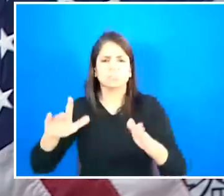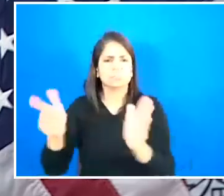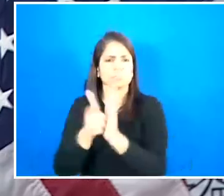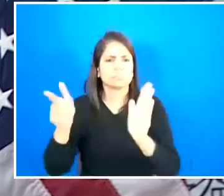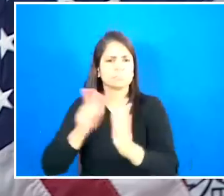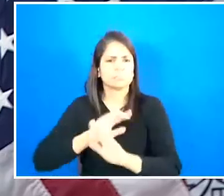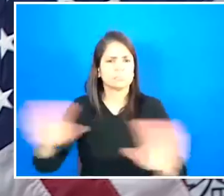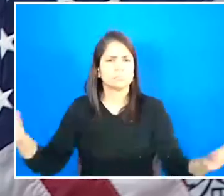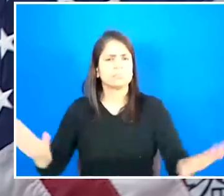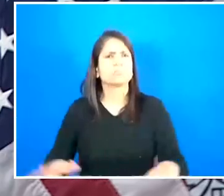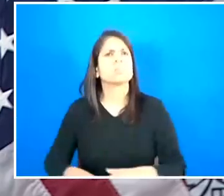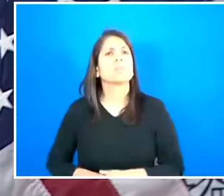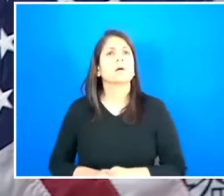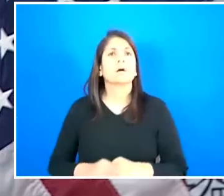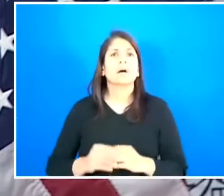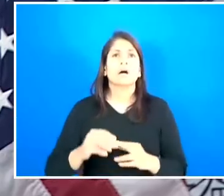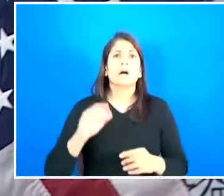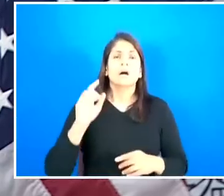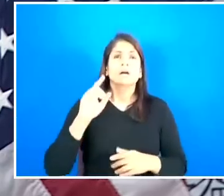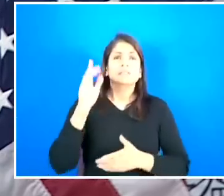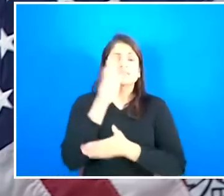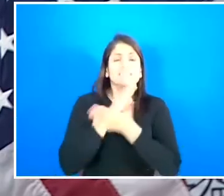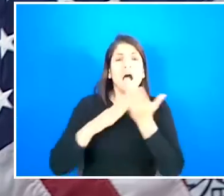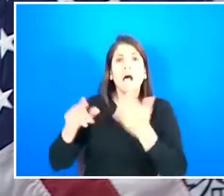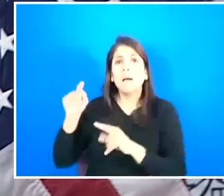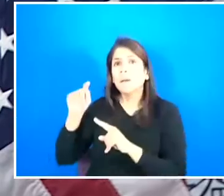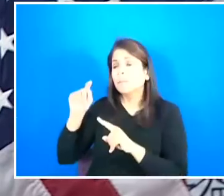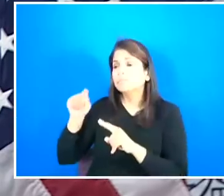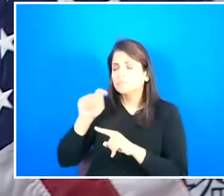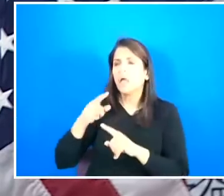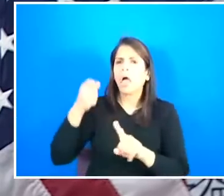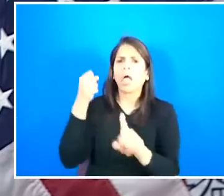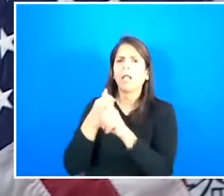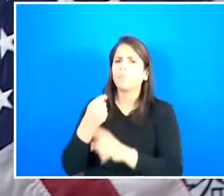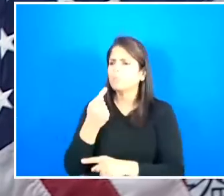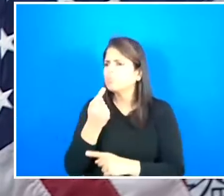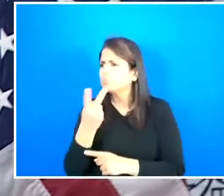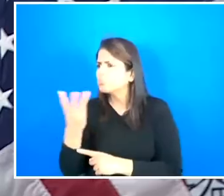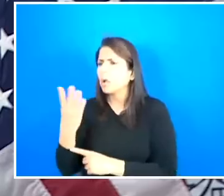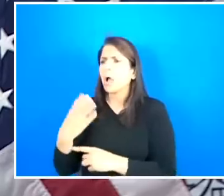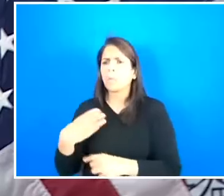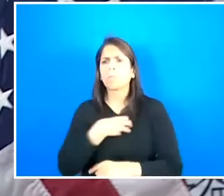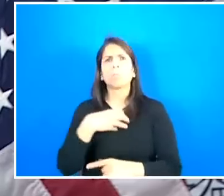THAT. THE -- WHEN WE ASW SOME SPECIFIC COMPLAINTS ABOUT WHICH WAS